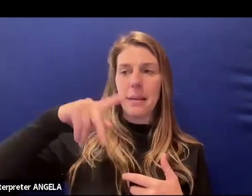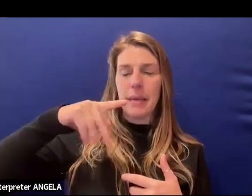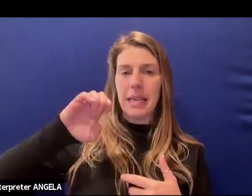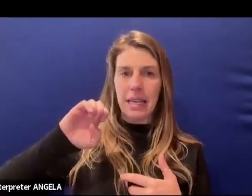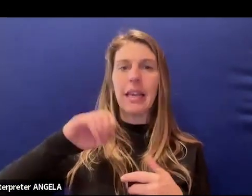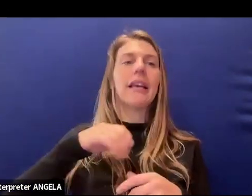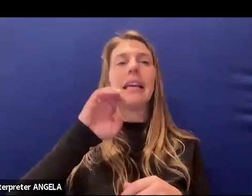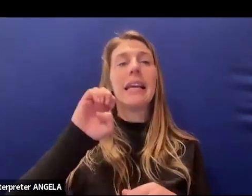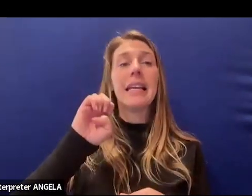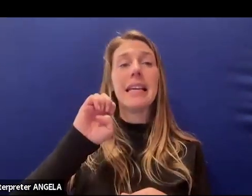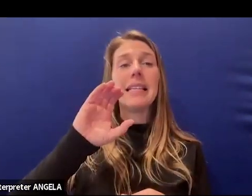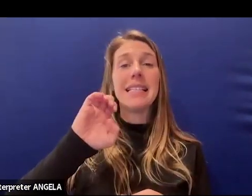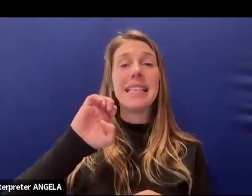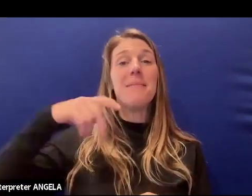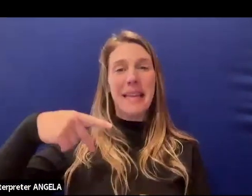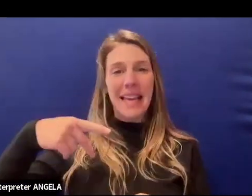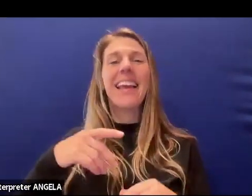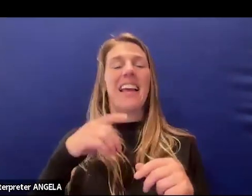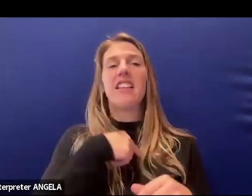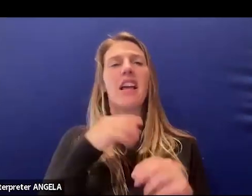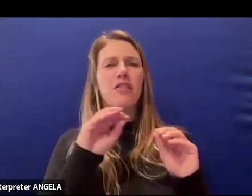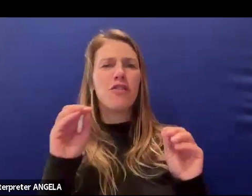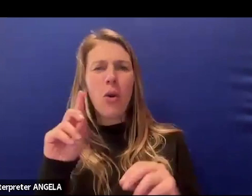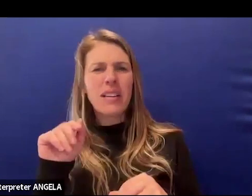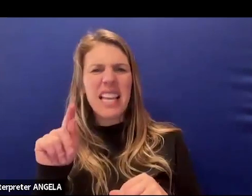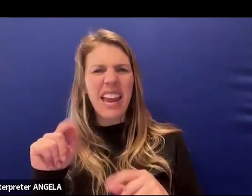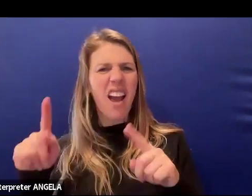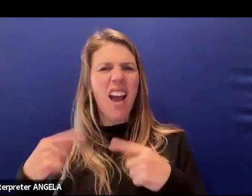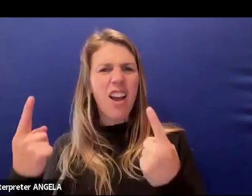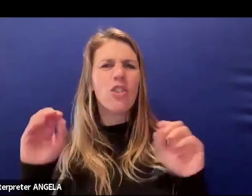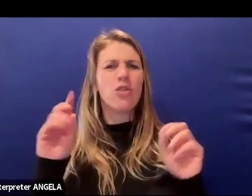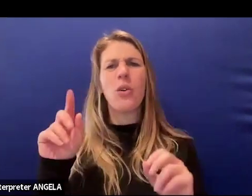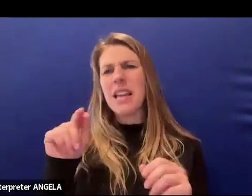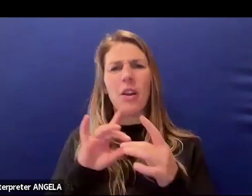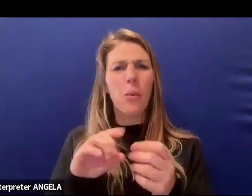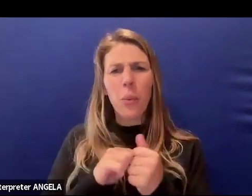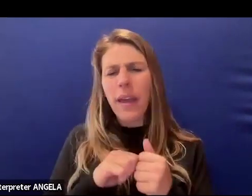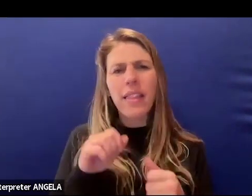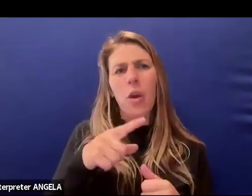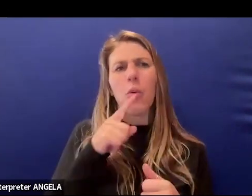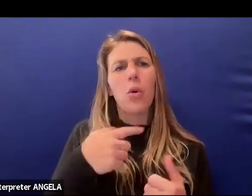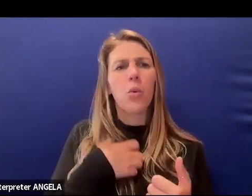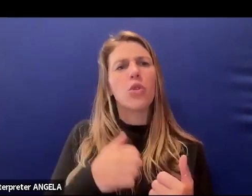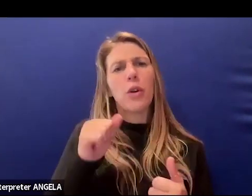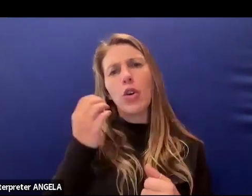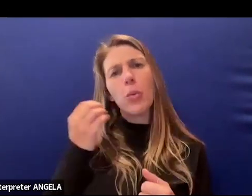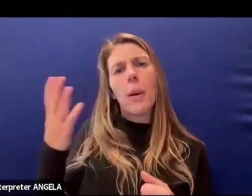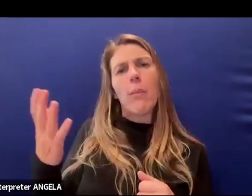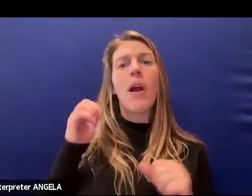Education Pathways. For years, we would say every year, "Oh, there's no data on disability in here. There's no data on disability in here. We really wish you could report on this.